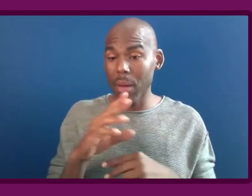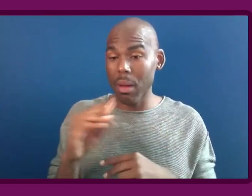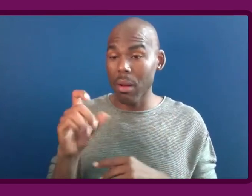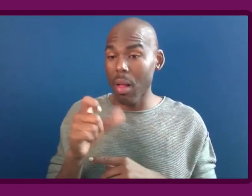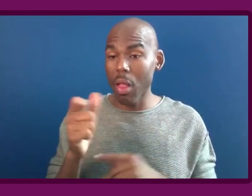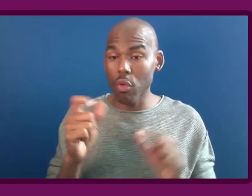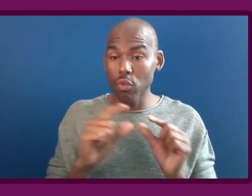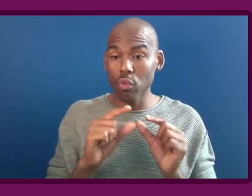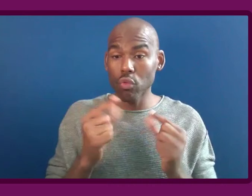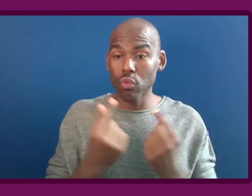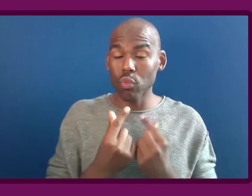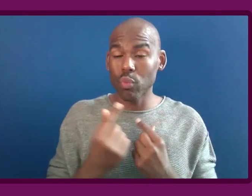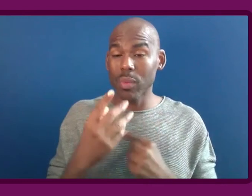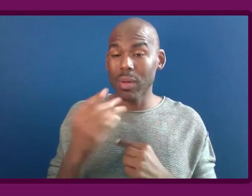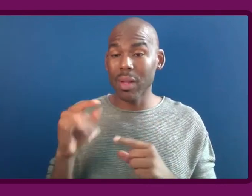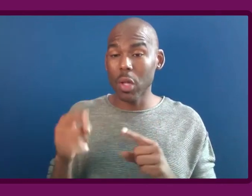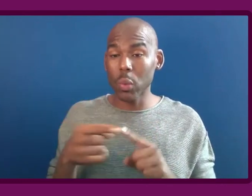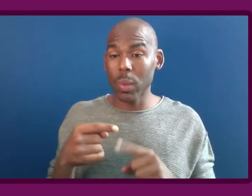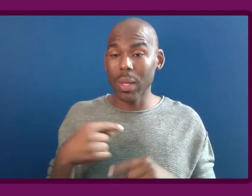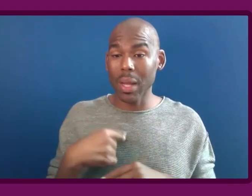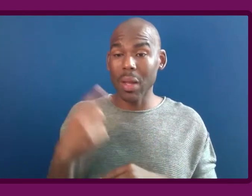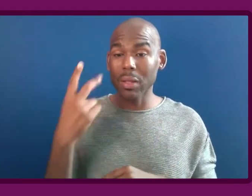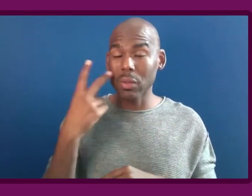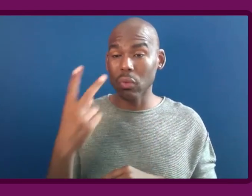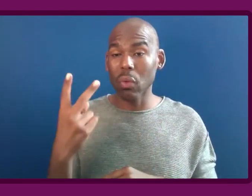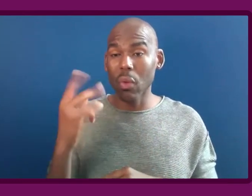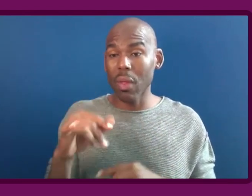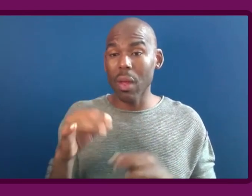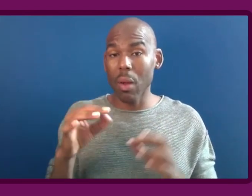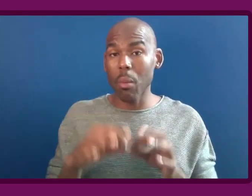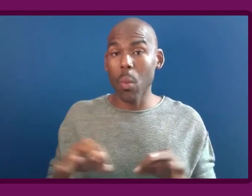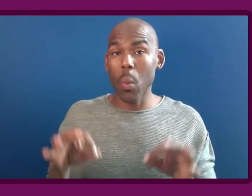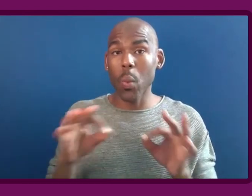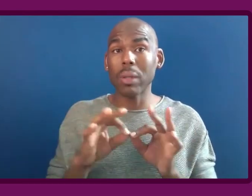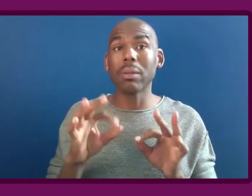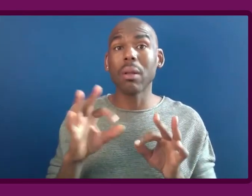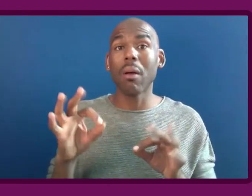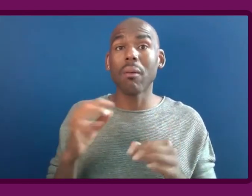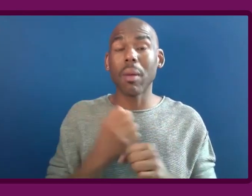which is the biggest private university in Mexico and Latin America. It's huge. It's really huge.